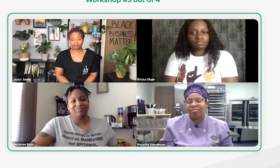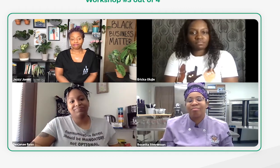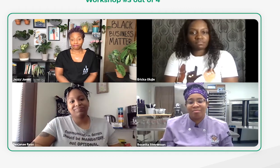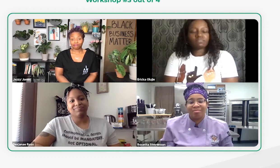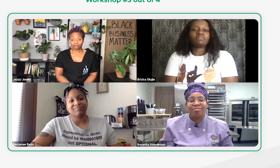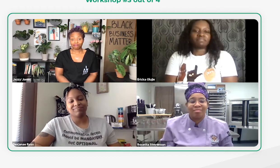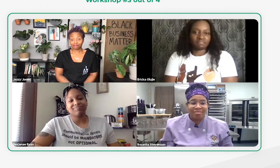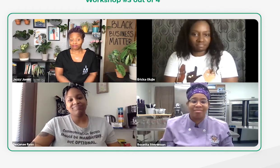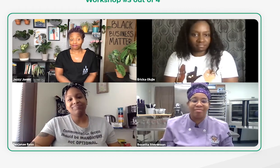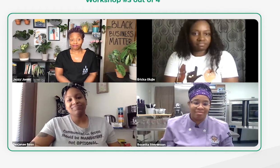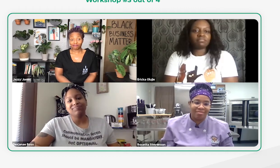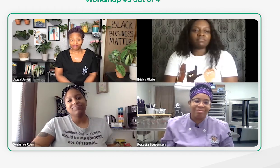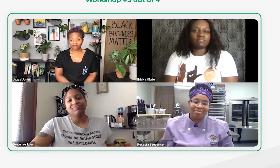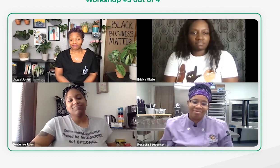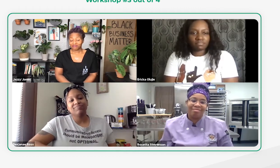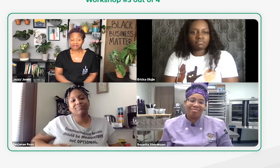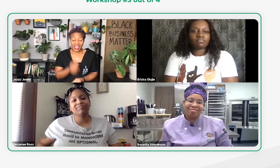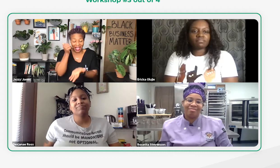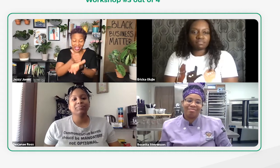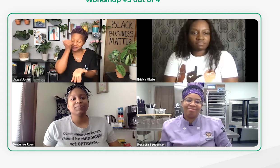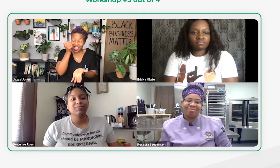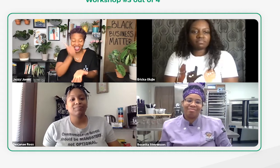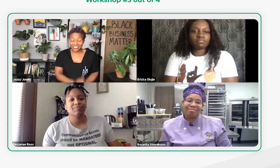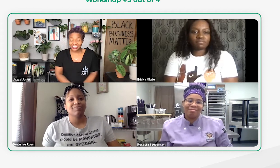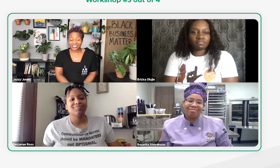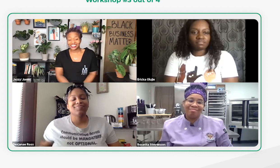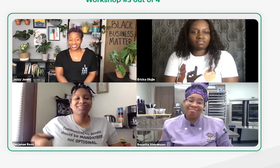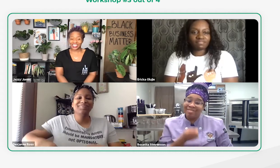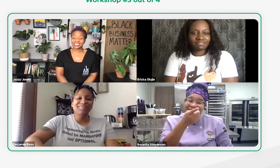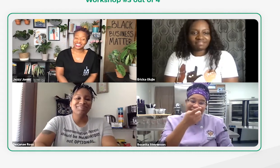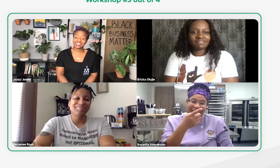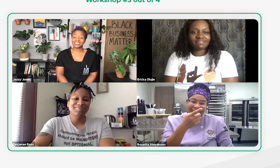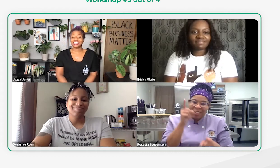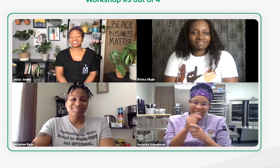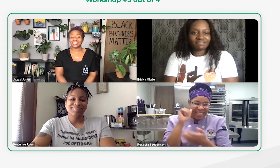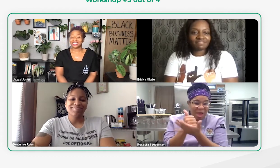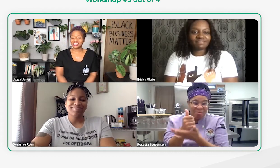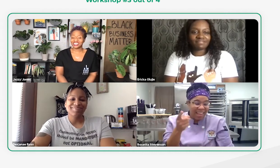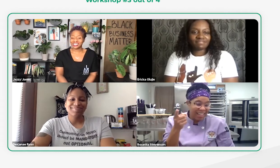Be ready for anything to happen. >> Jazzy Amen. >> Ericka